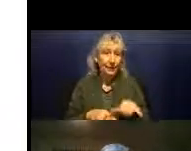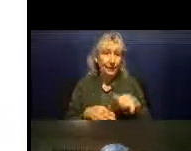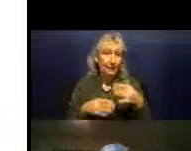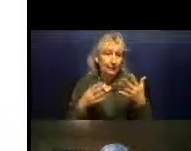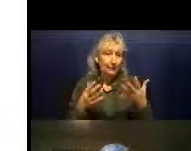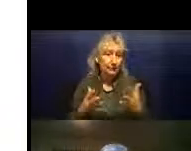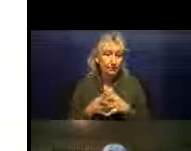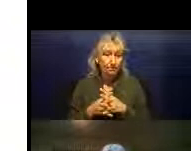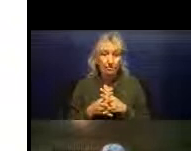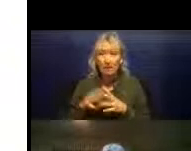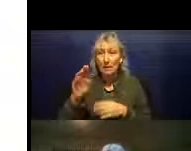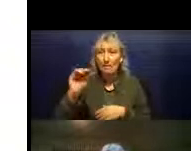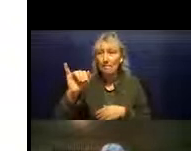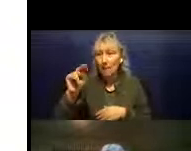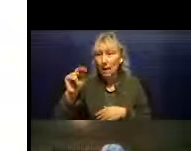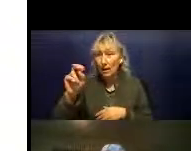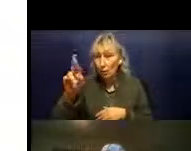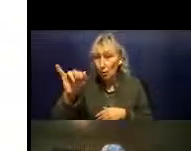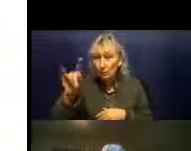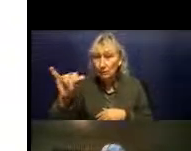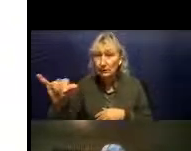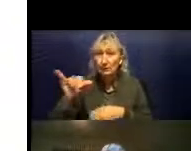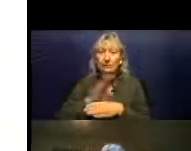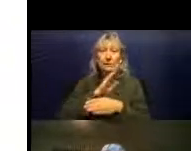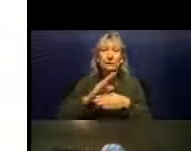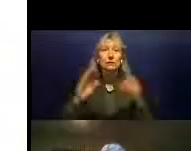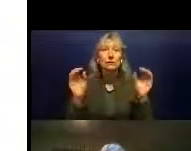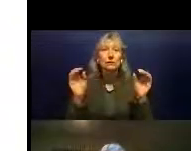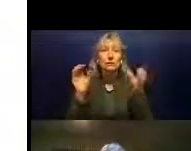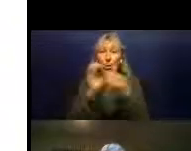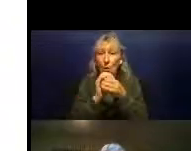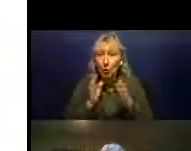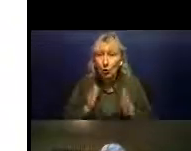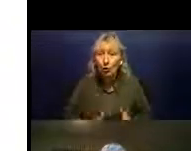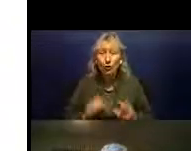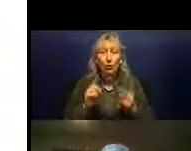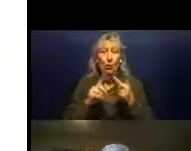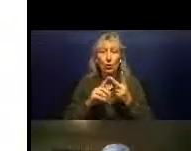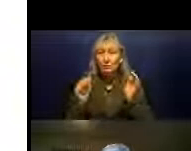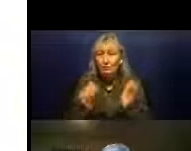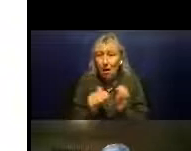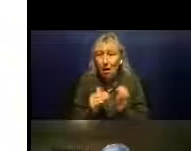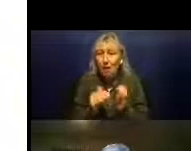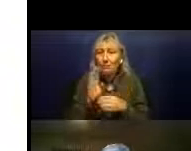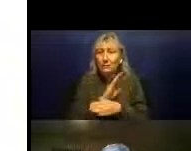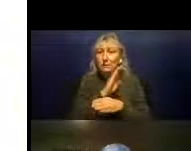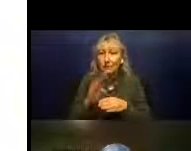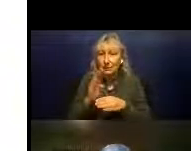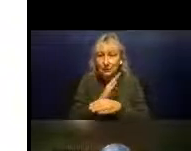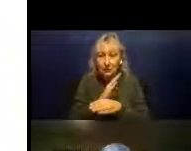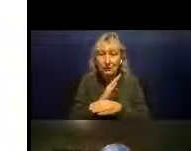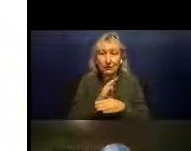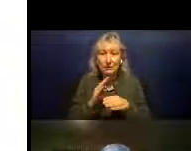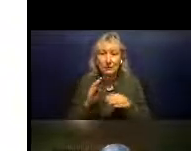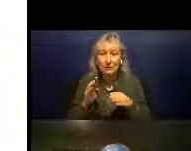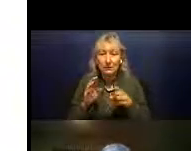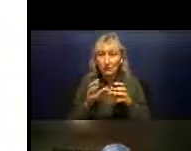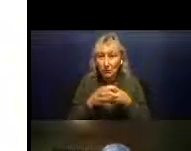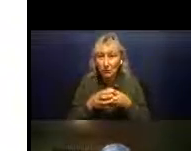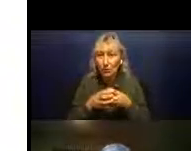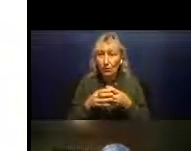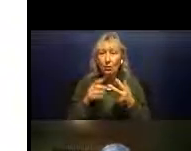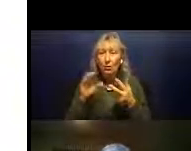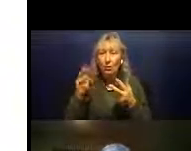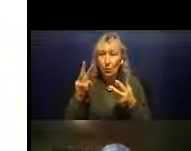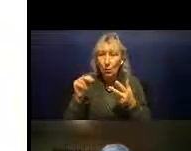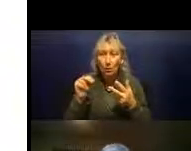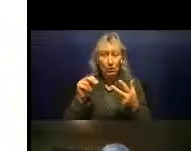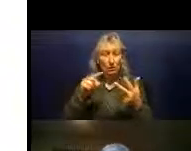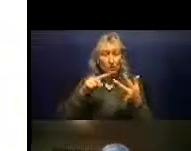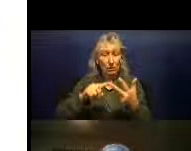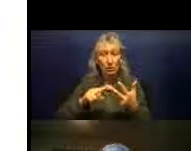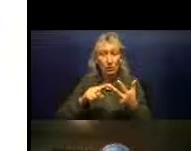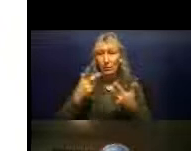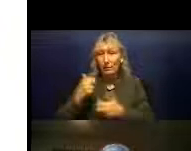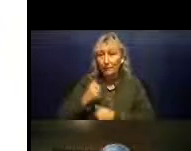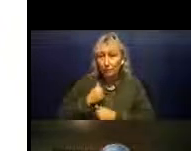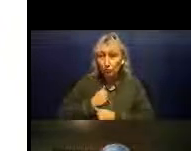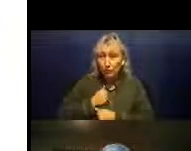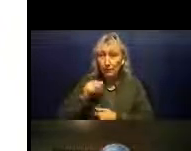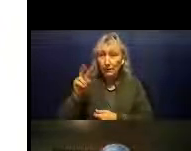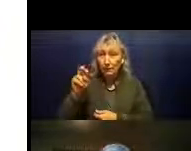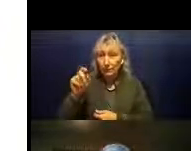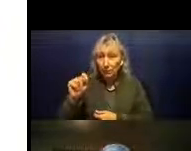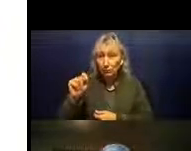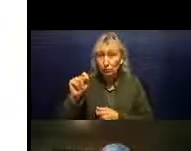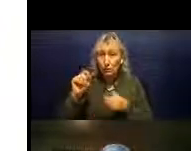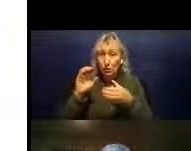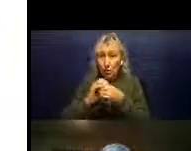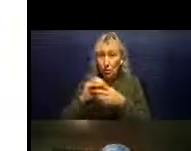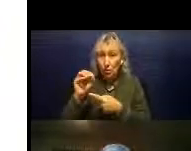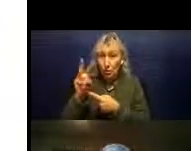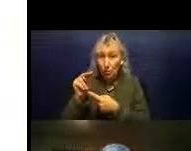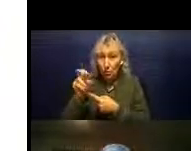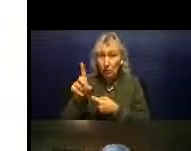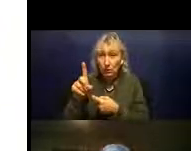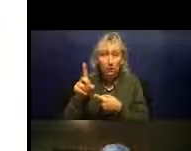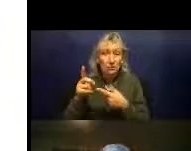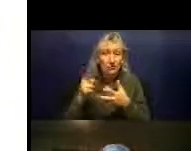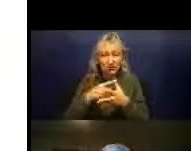Just lets me know if you are certified as one of those businesses, either.